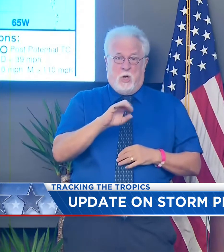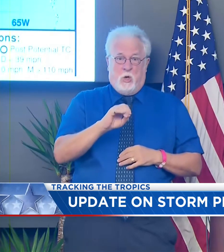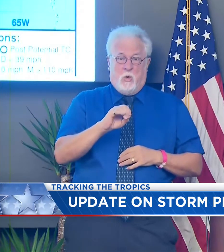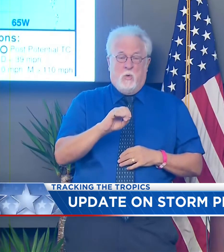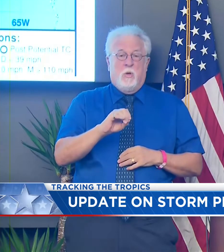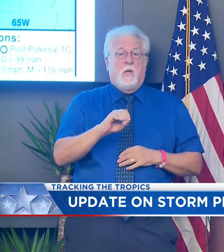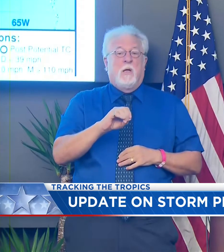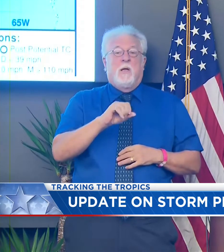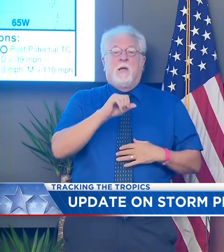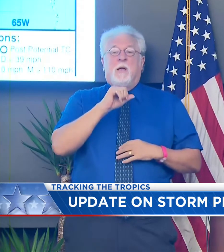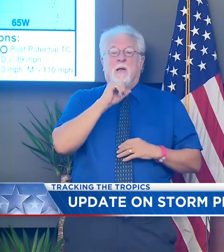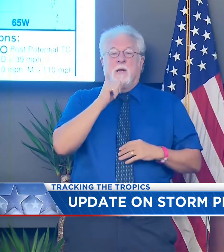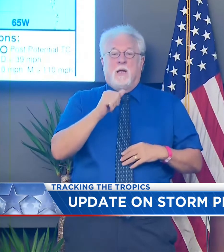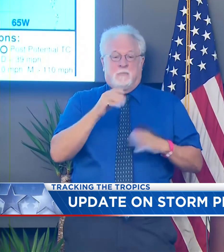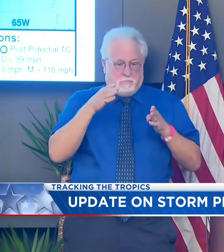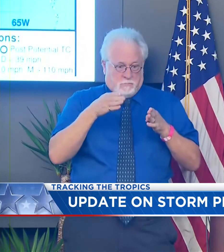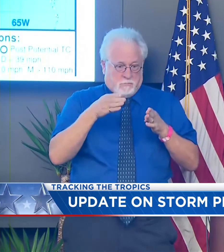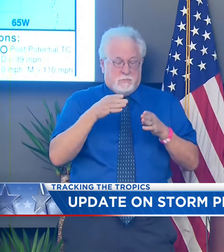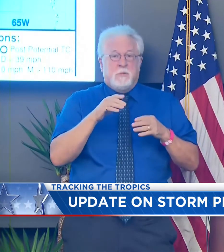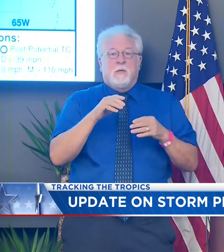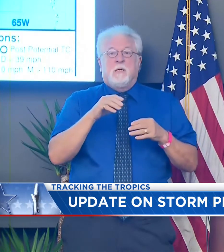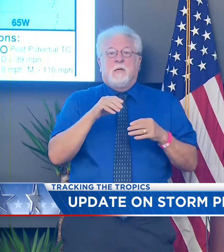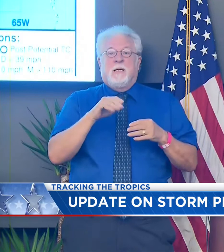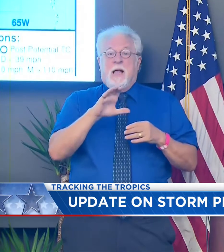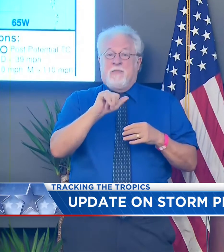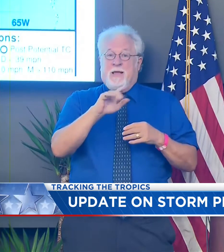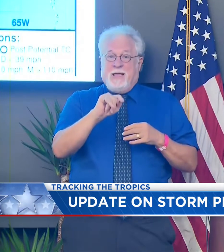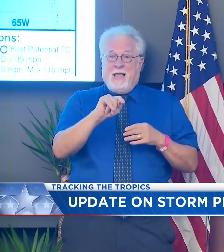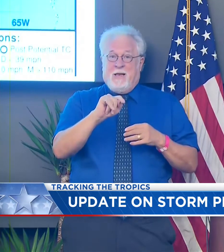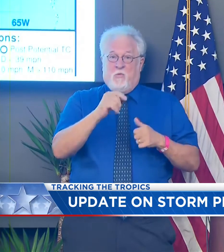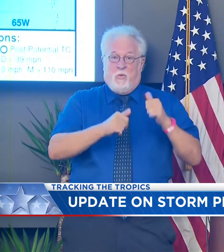THOUGH, WITH THAT BEING THE CASE, I THINK THE NUMBER ONE